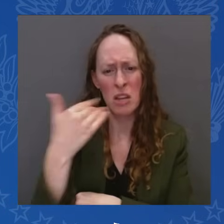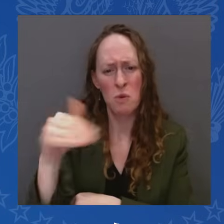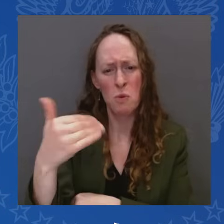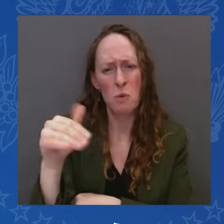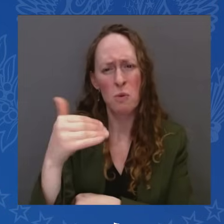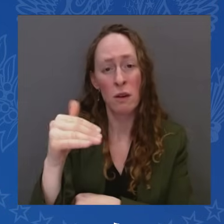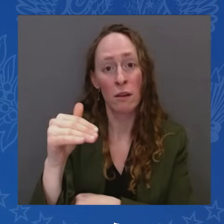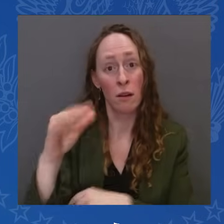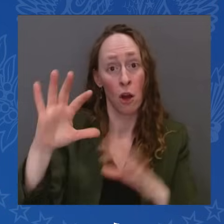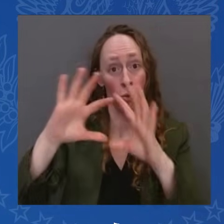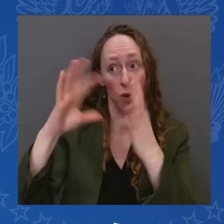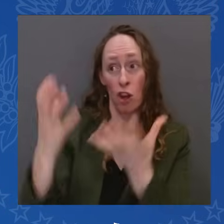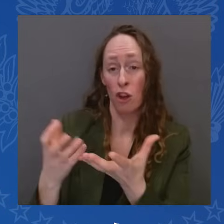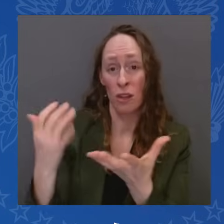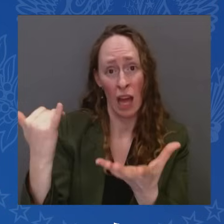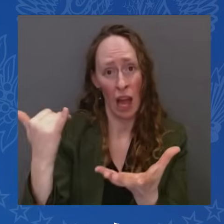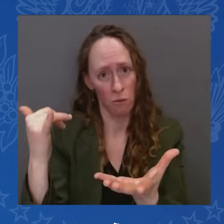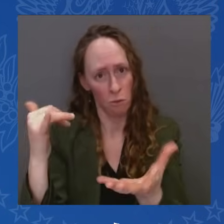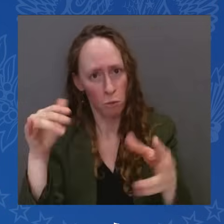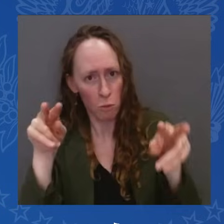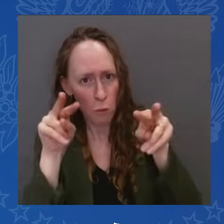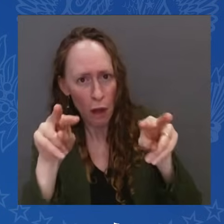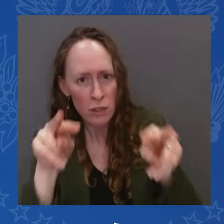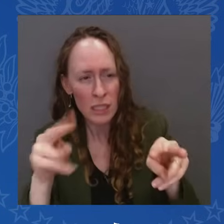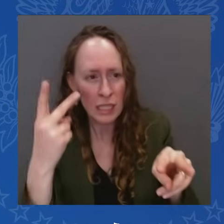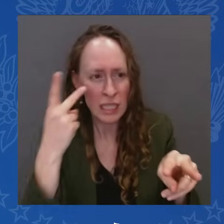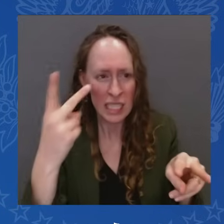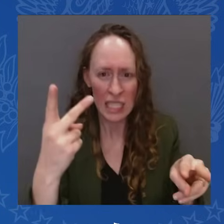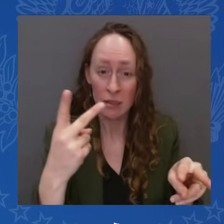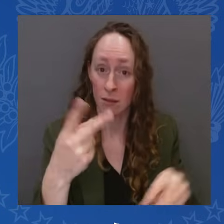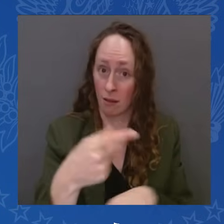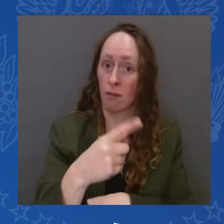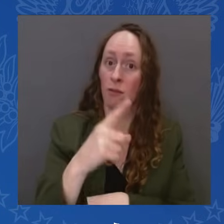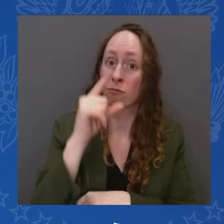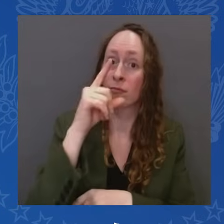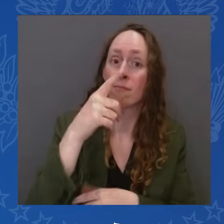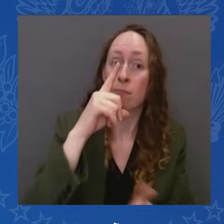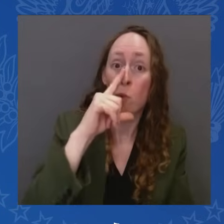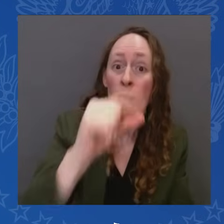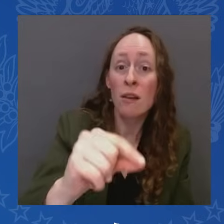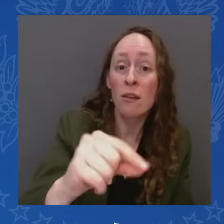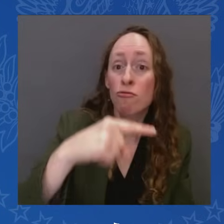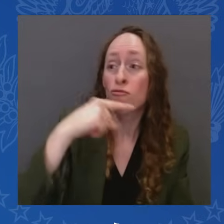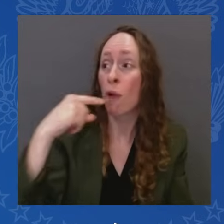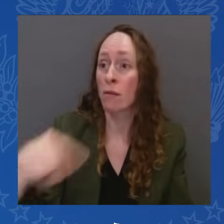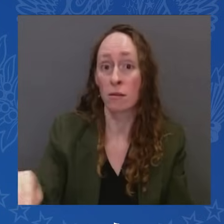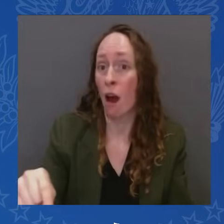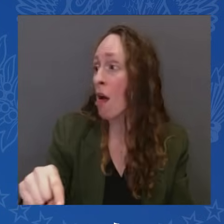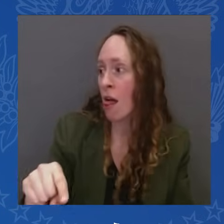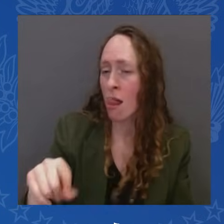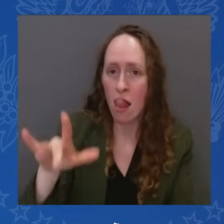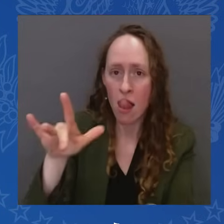Russian loyalists in Moscow celebrated when Re- -- when Republicans voted to block Ukraine's aid last week.